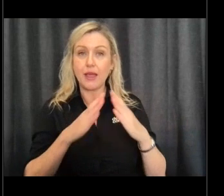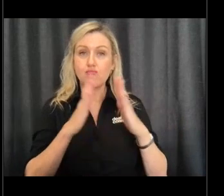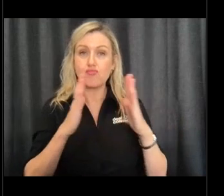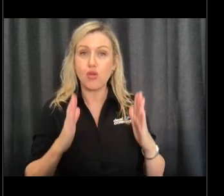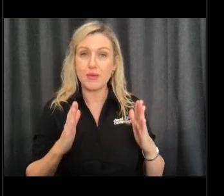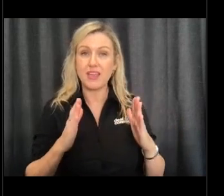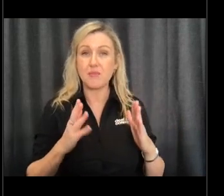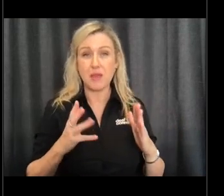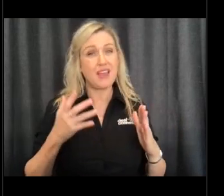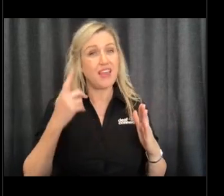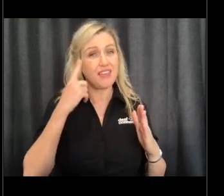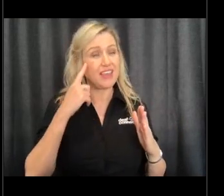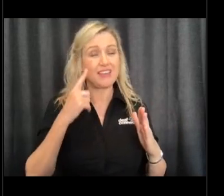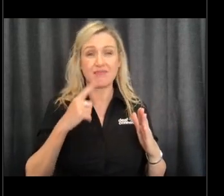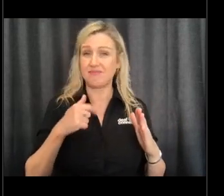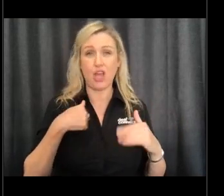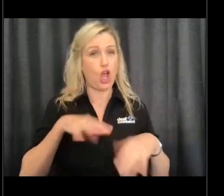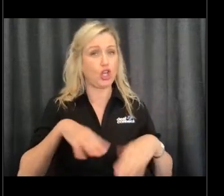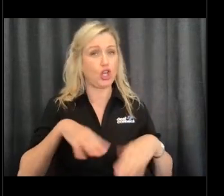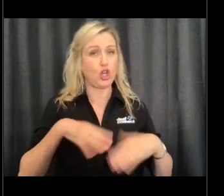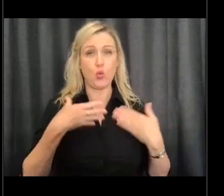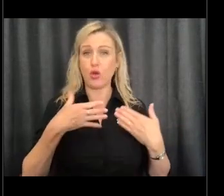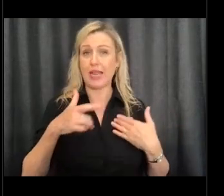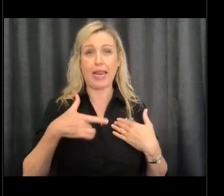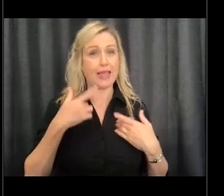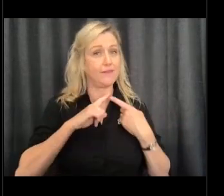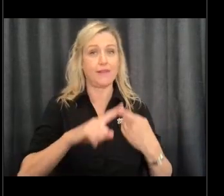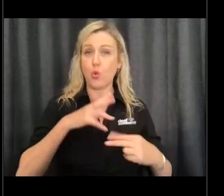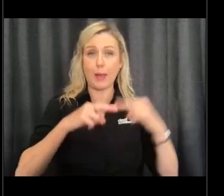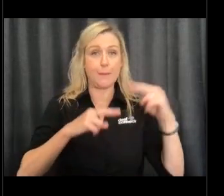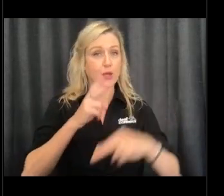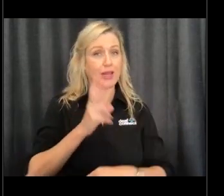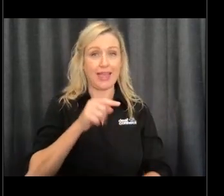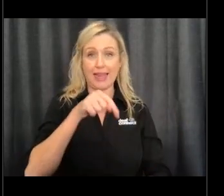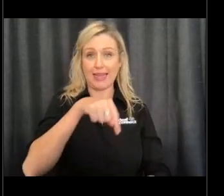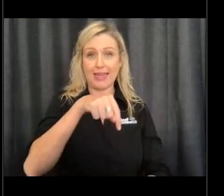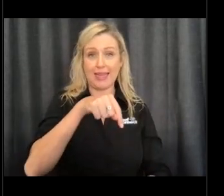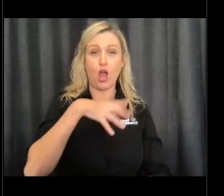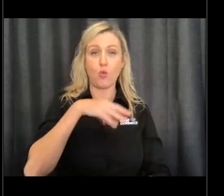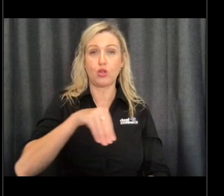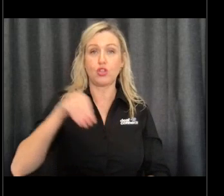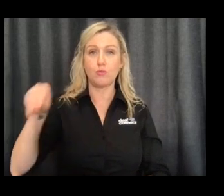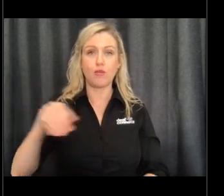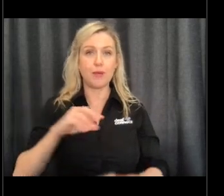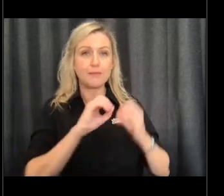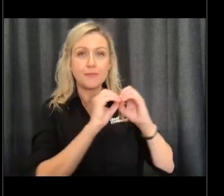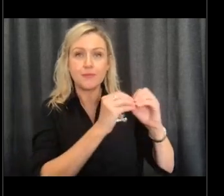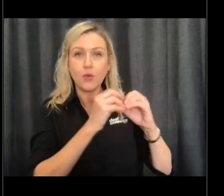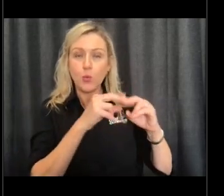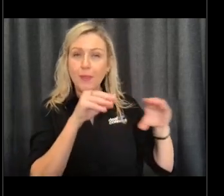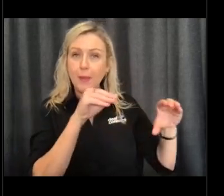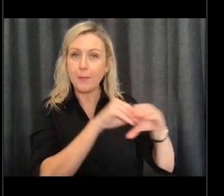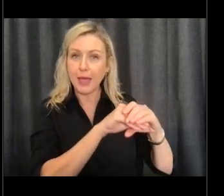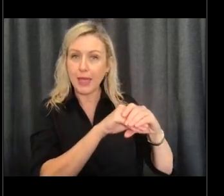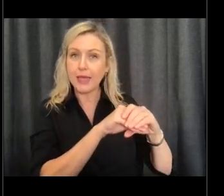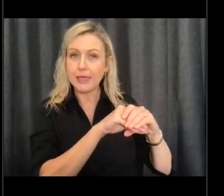you to want to walk away and build somewhere else but working out how the bank wants to deal with that security is a really important part of that discussion.